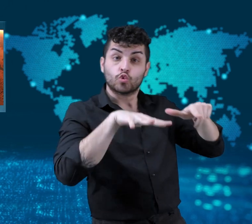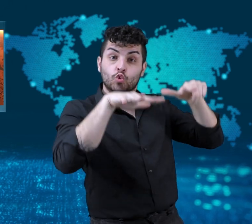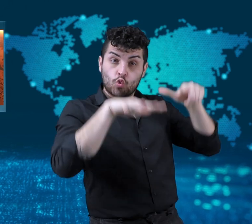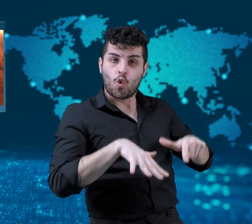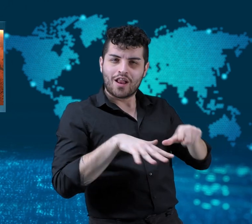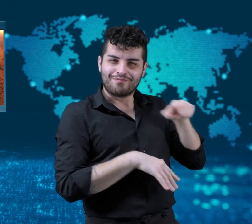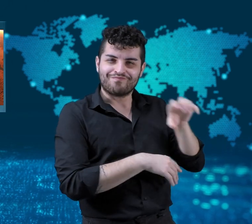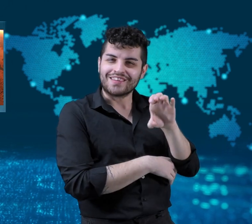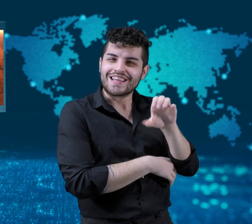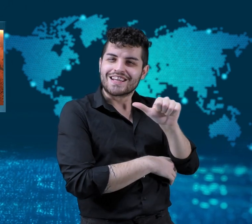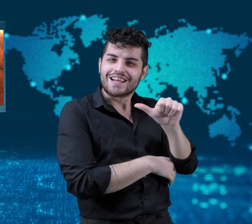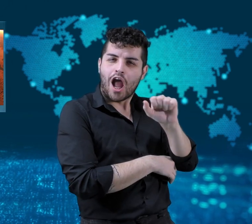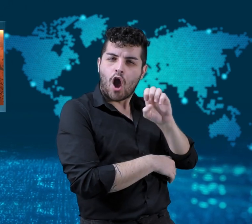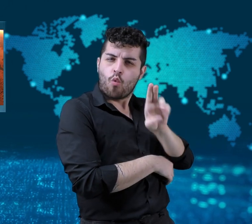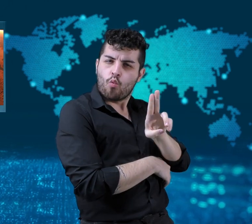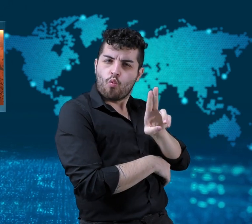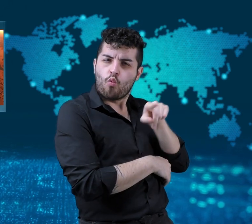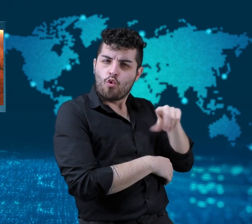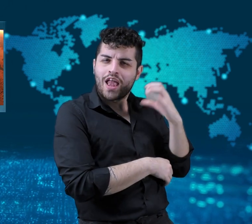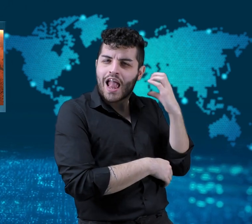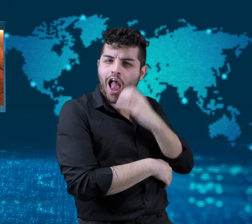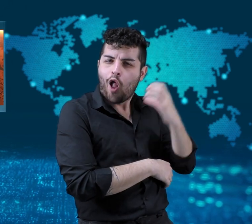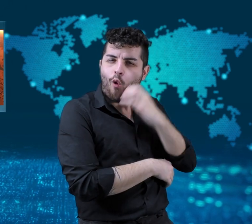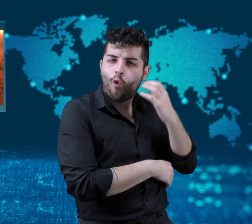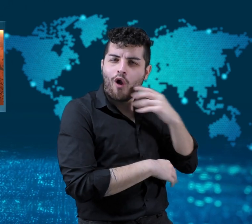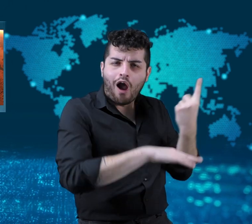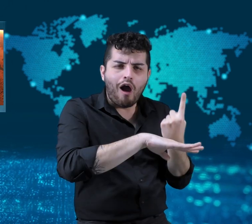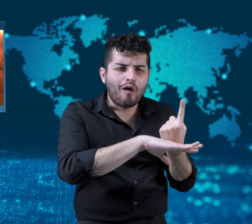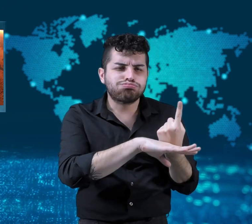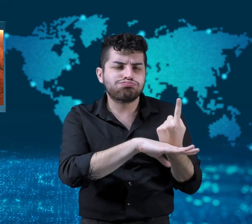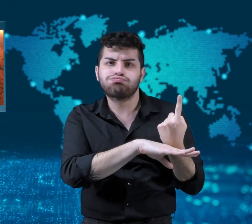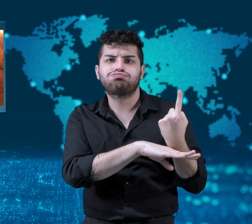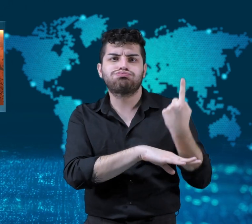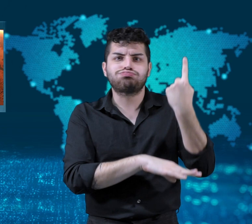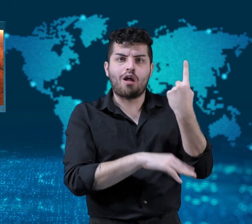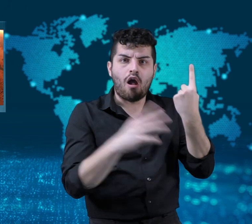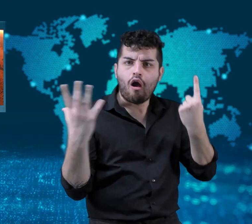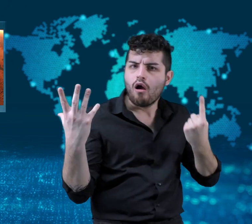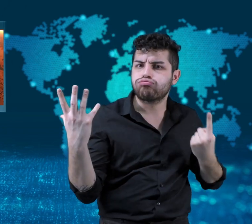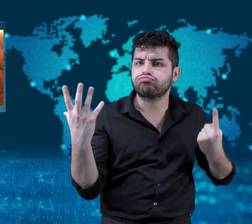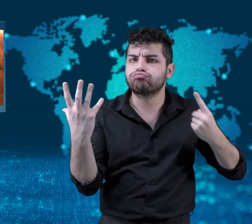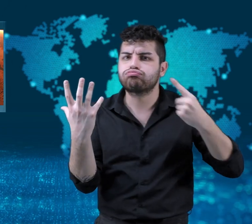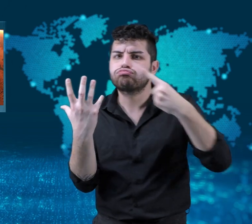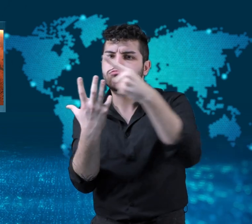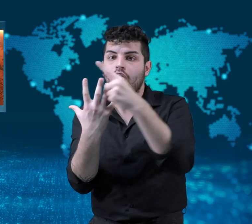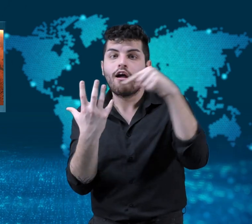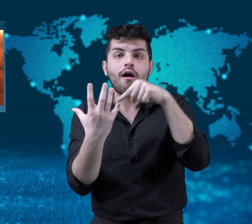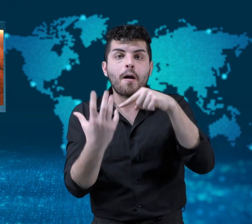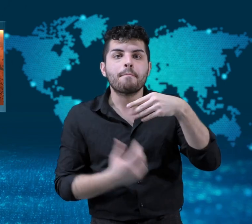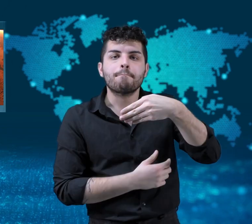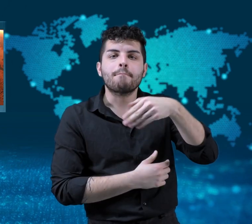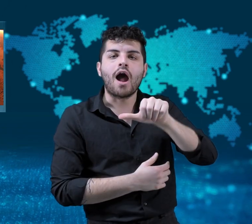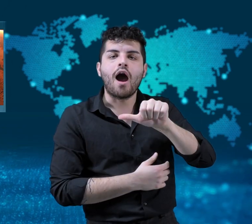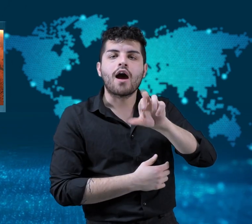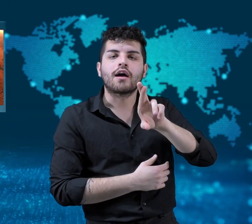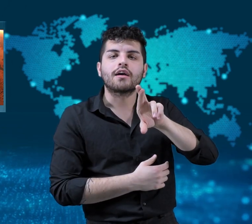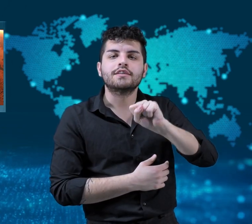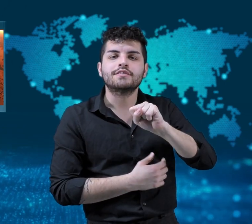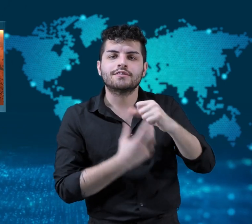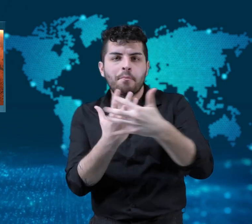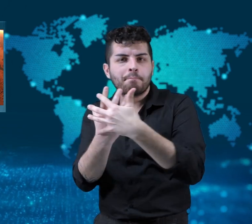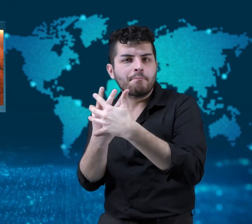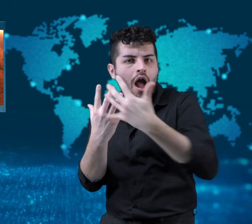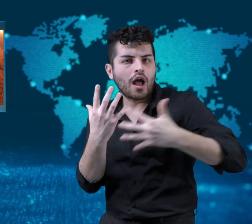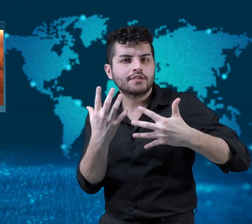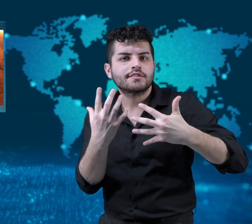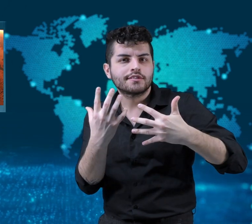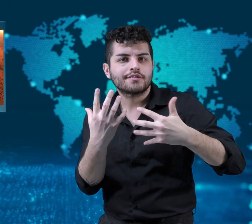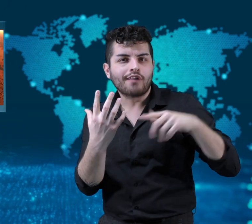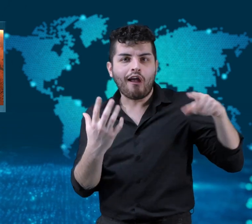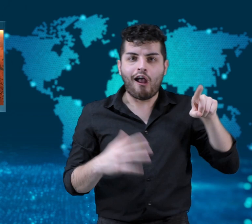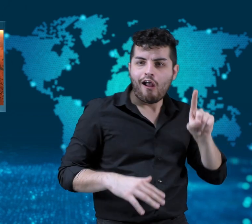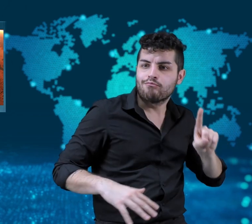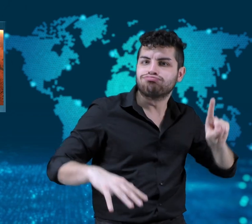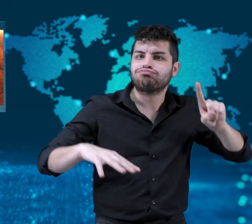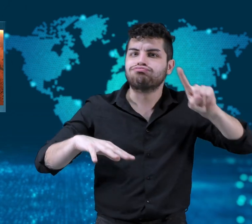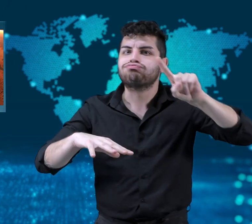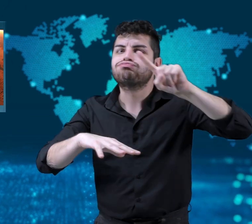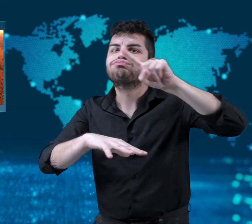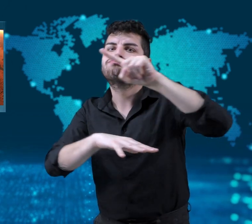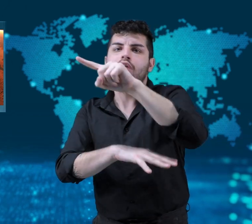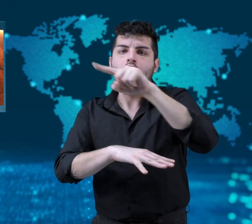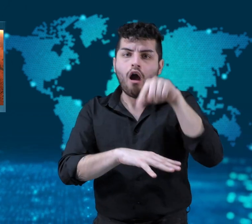In July, the United Arab Emirates (UAE) launched a spacecraft to Mars.